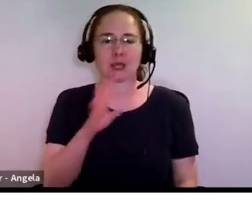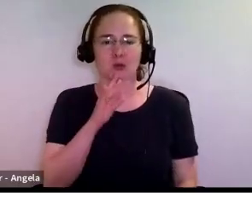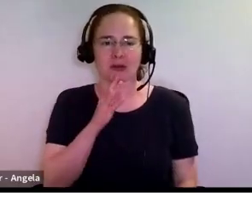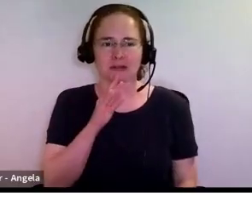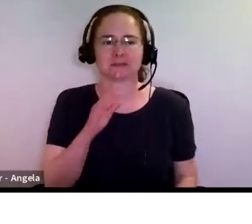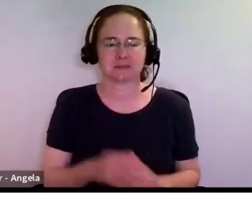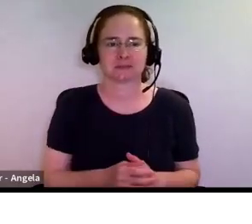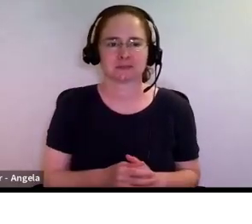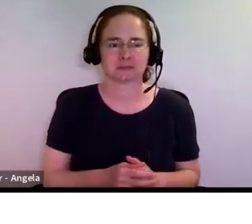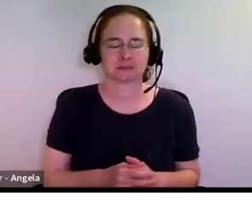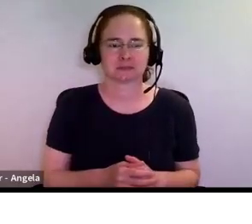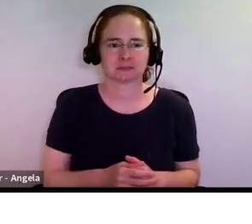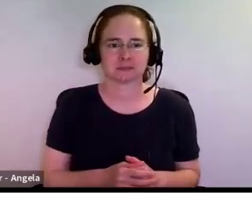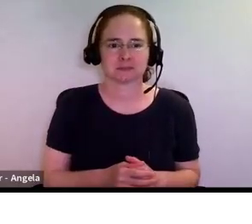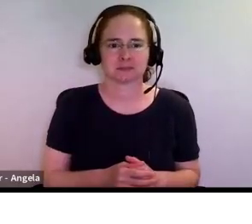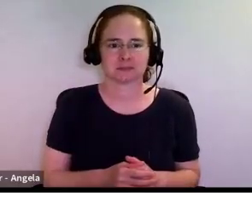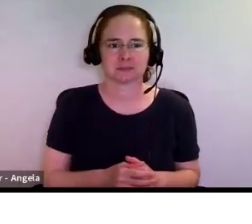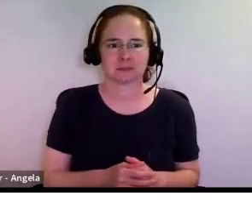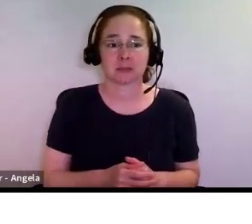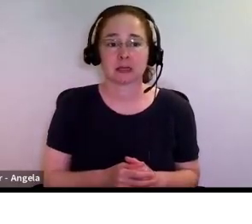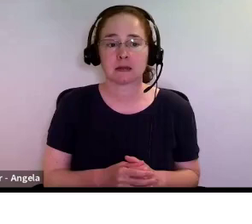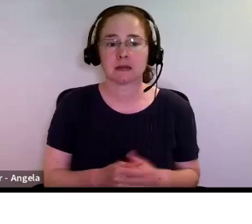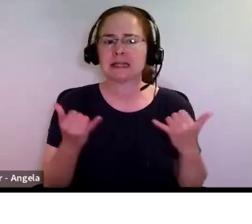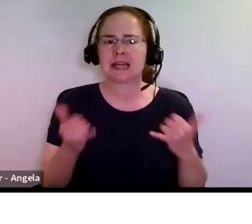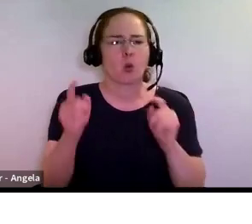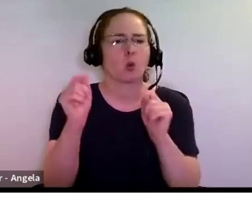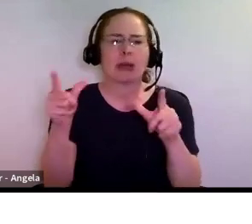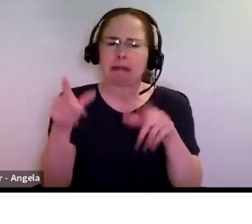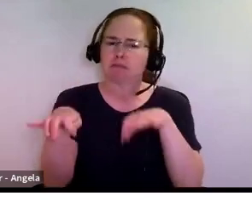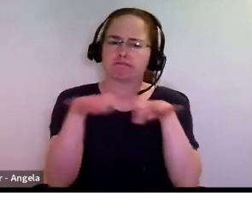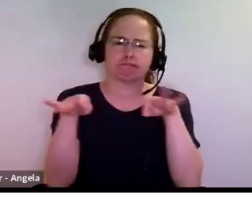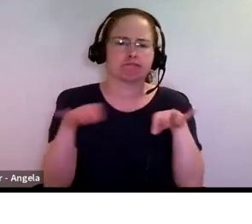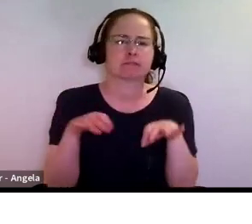speaking again, and we'll just quickly provide you with a